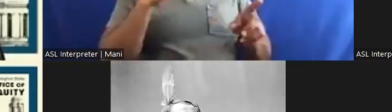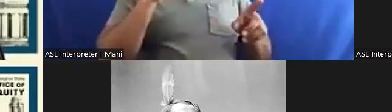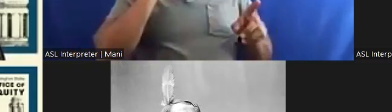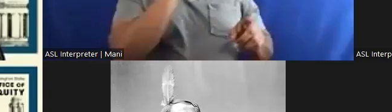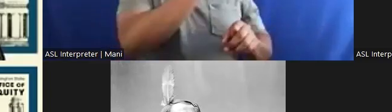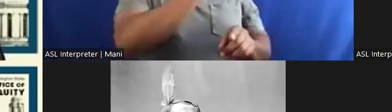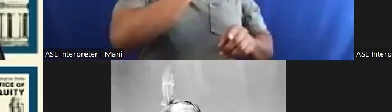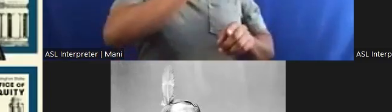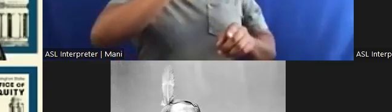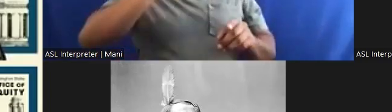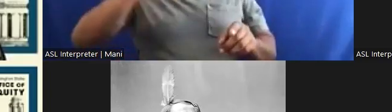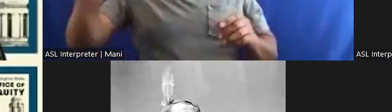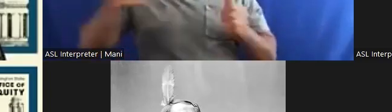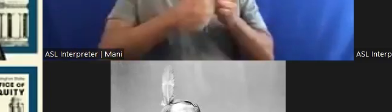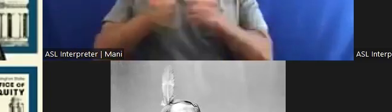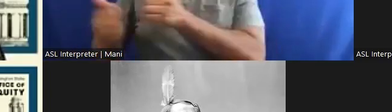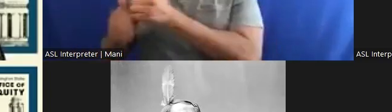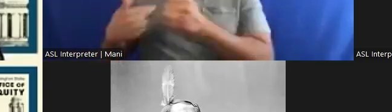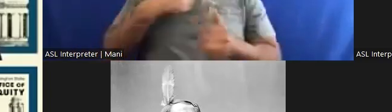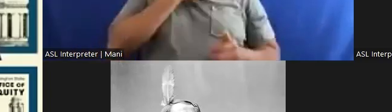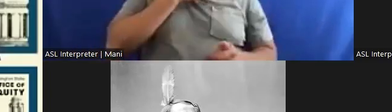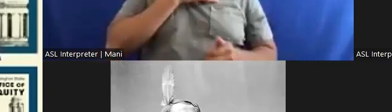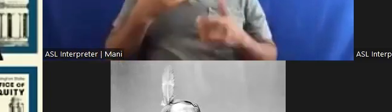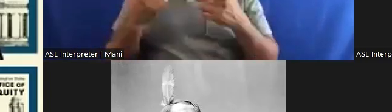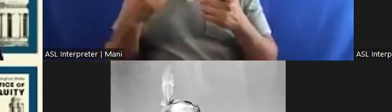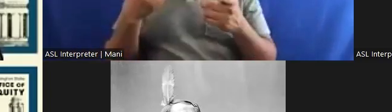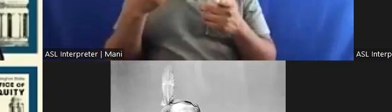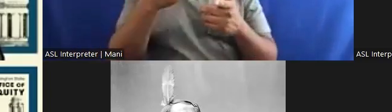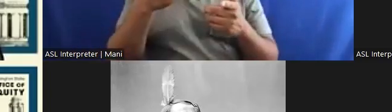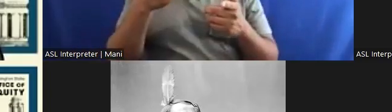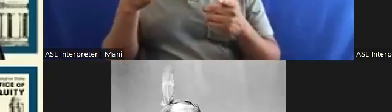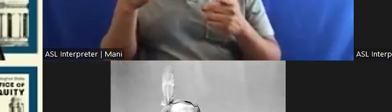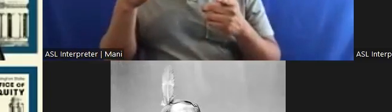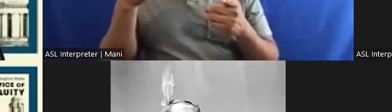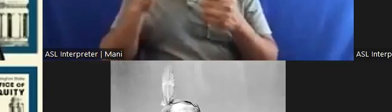if if you're able to share your knowledge of how you do that, because